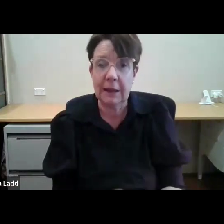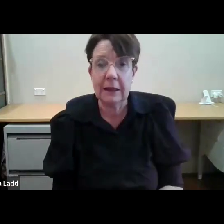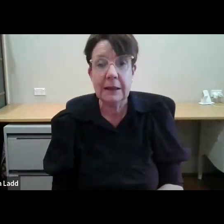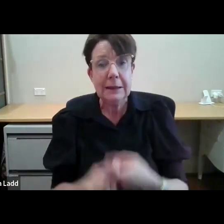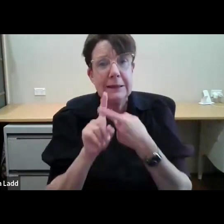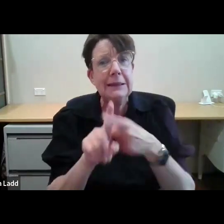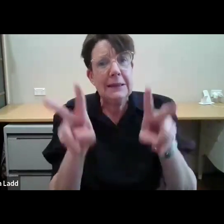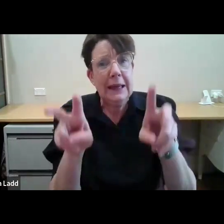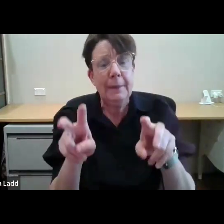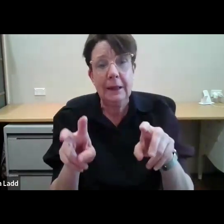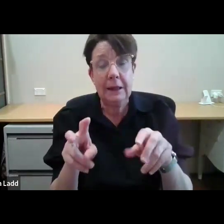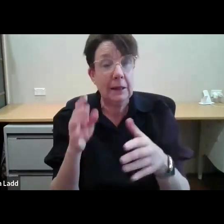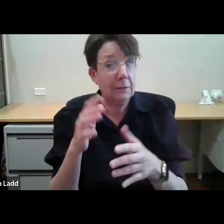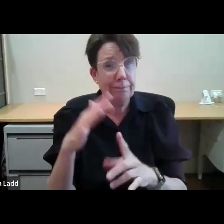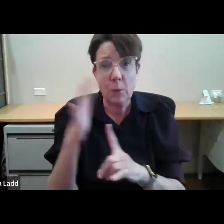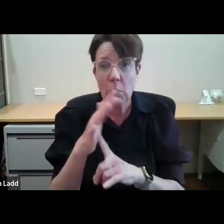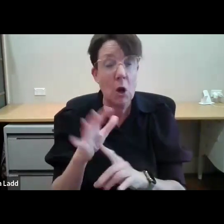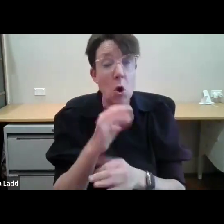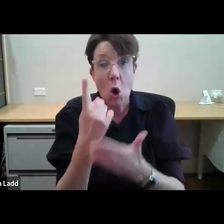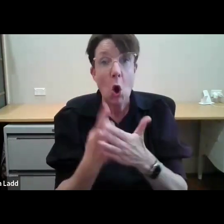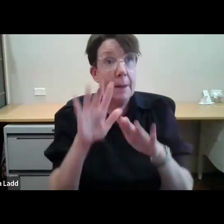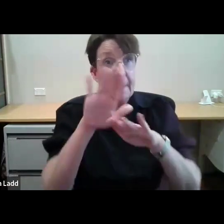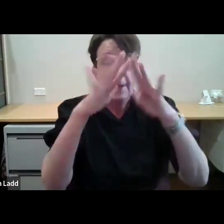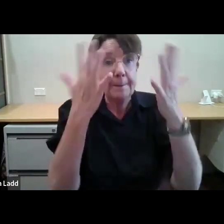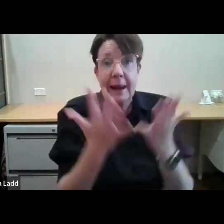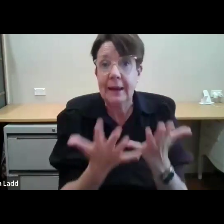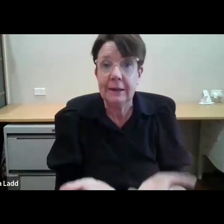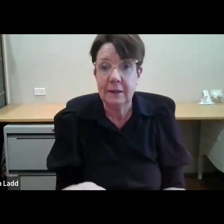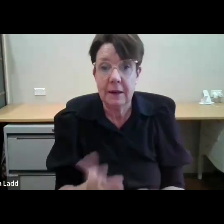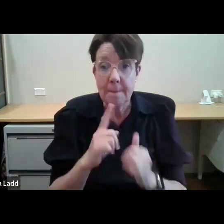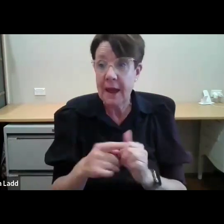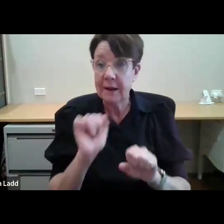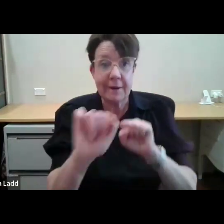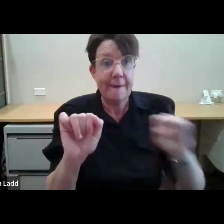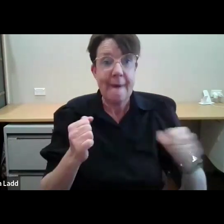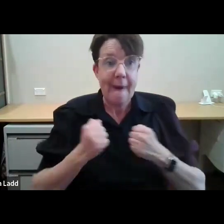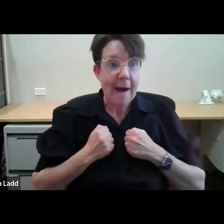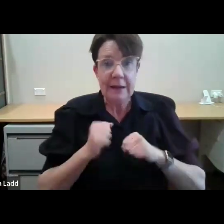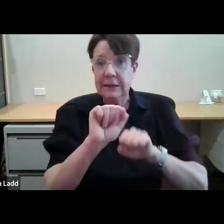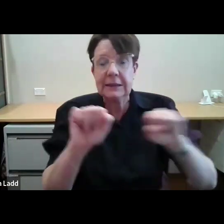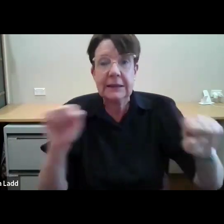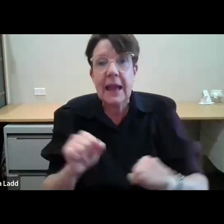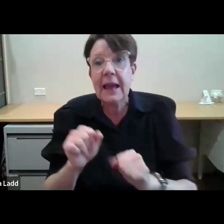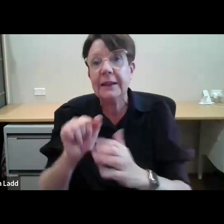artists and leaders, it is about the generations going forward. My dear friend who I have been honoured to work with